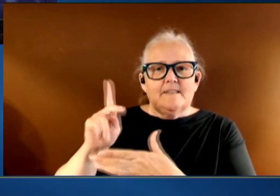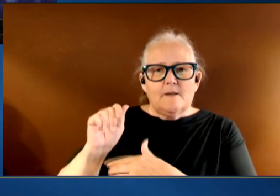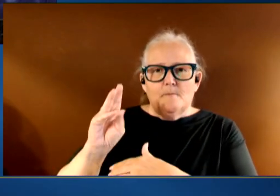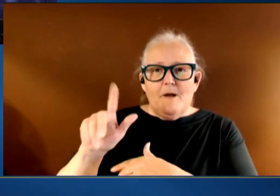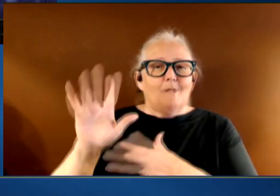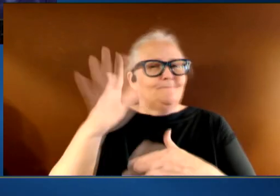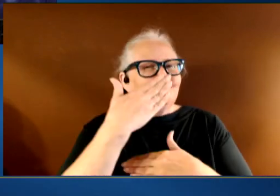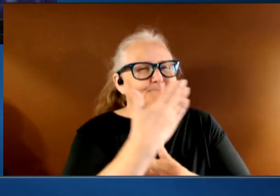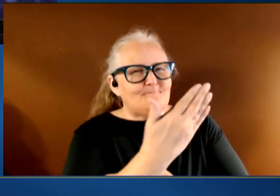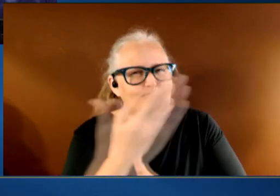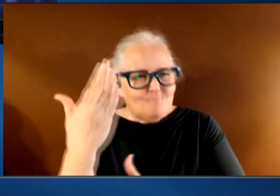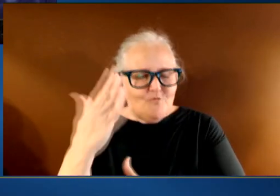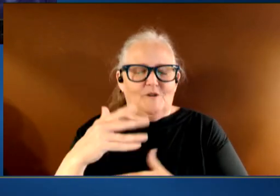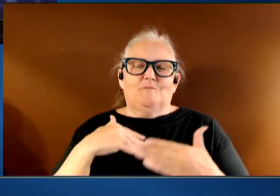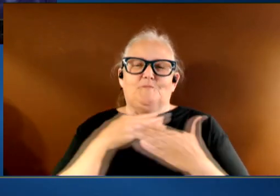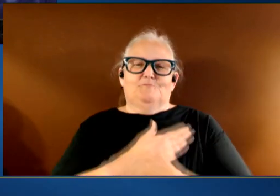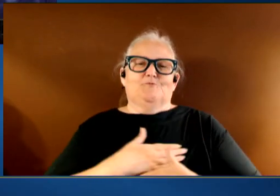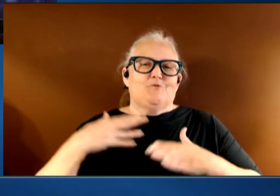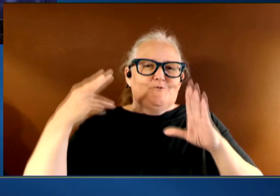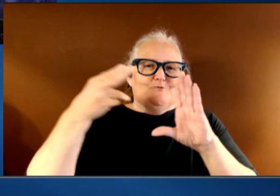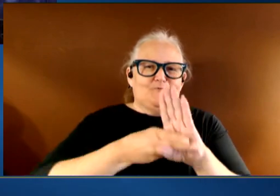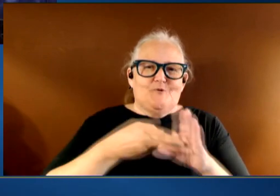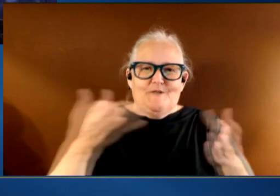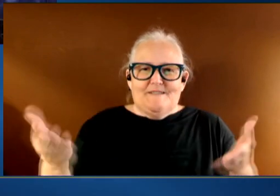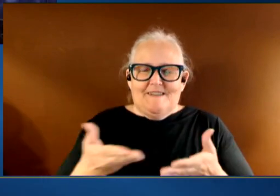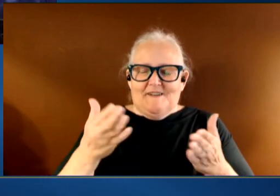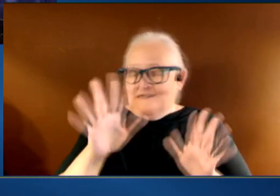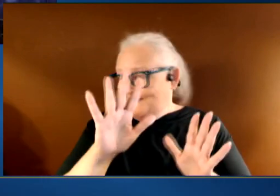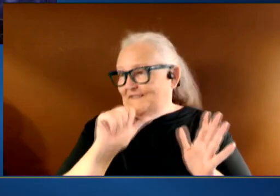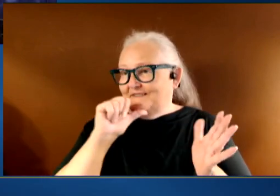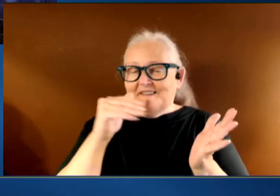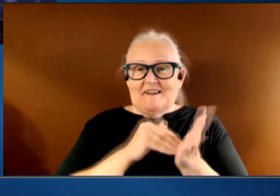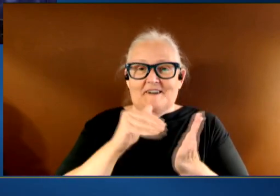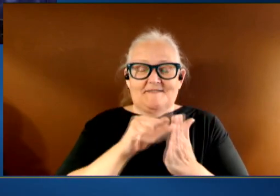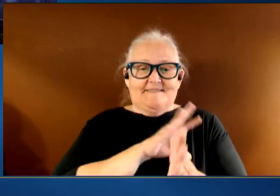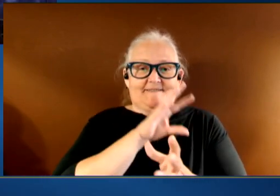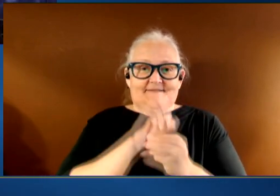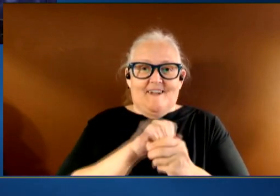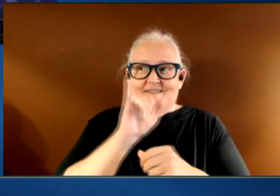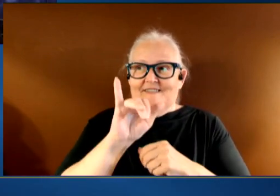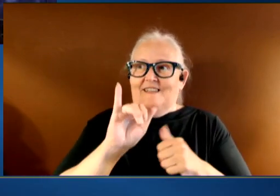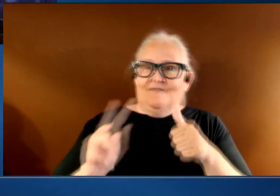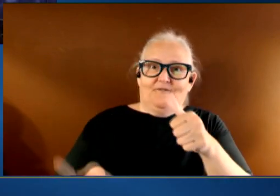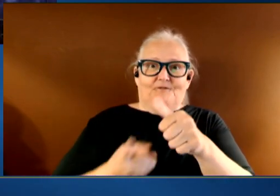It's a pleasure to be here. It's not often you get to be a part of something inaugural. So,